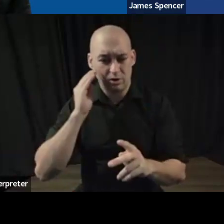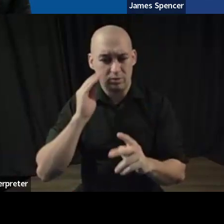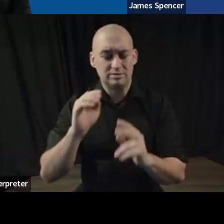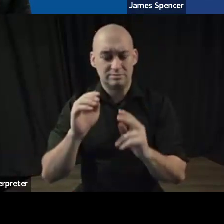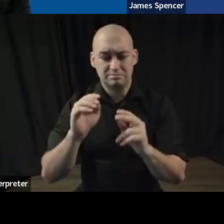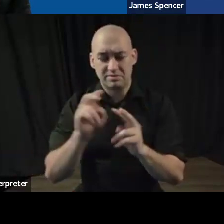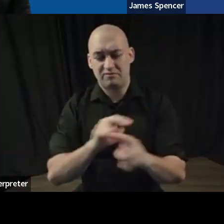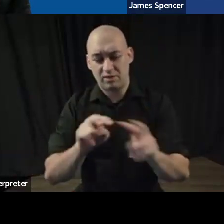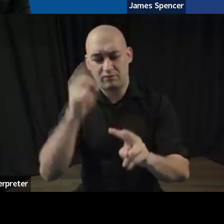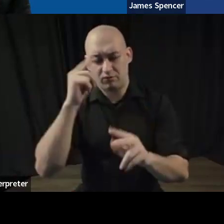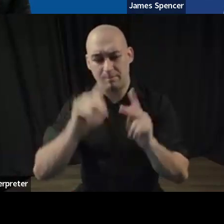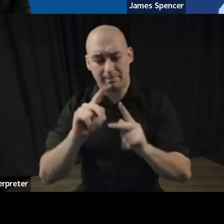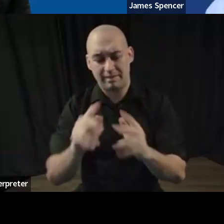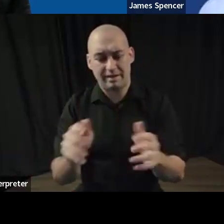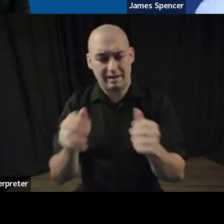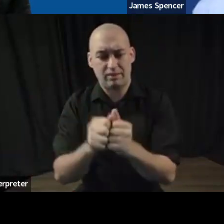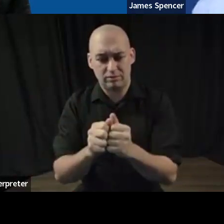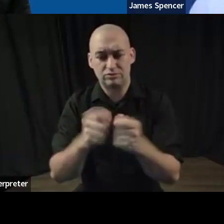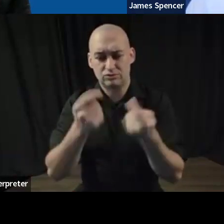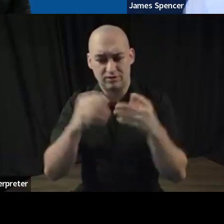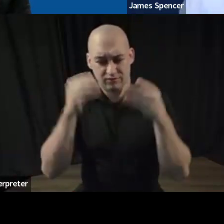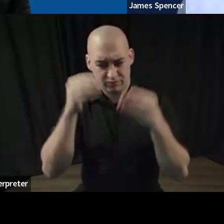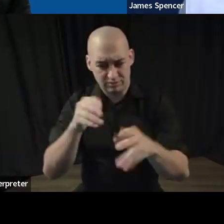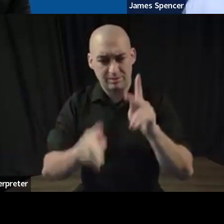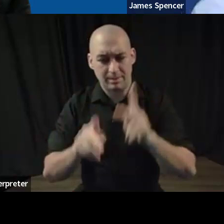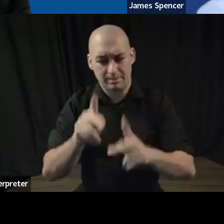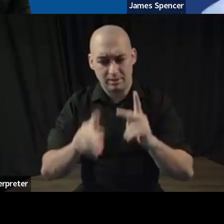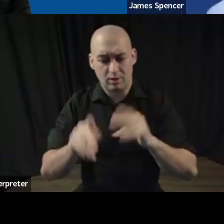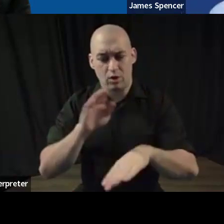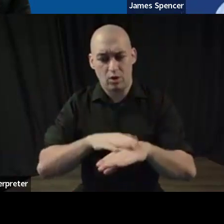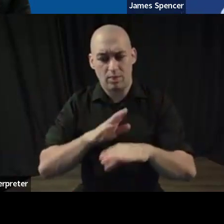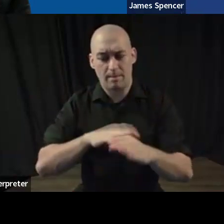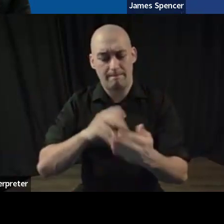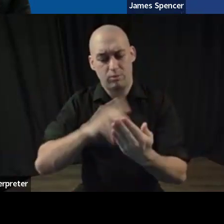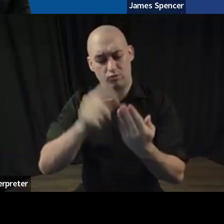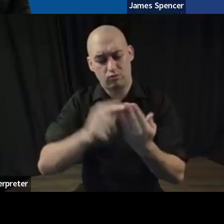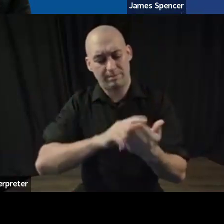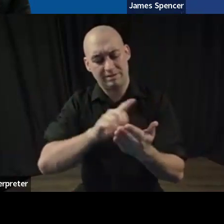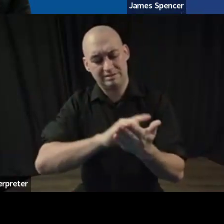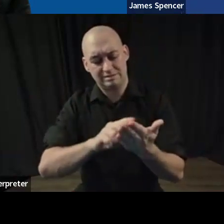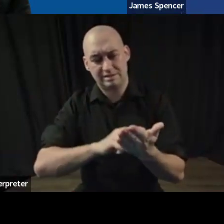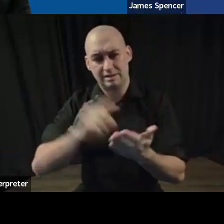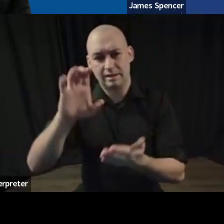are really trying to focus folks through the program design of the CalDEP that the funds